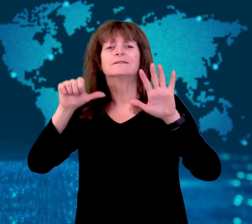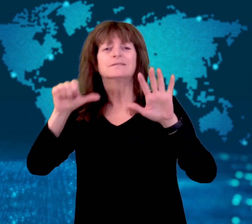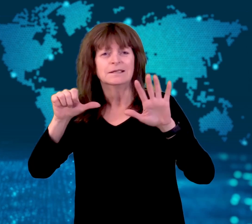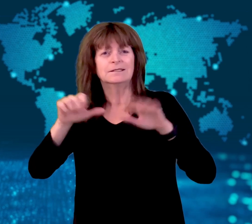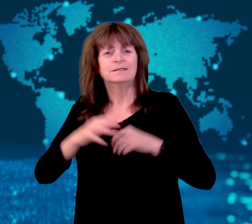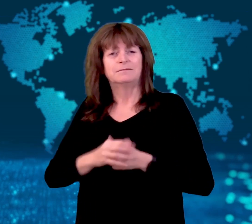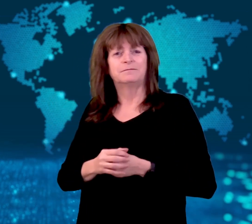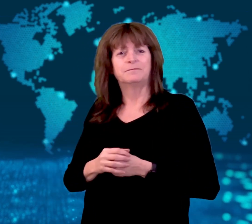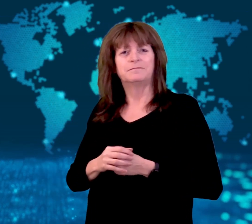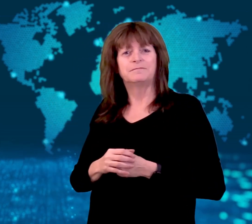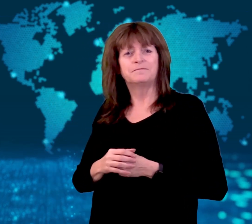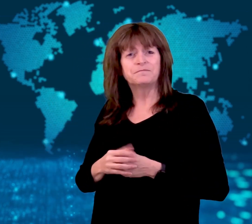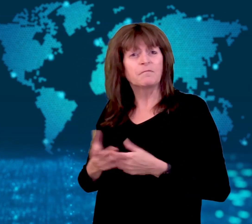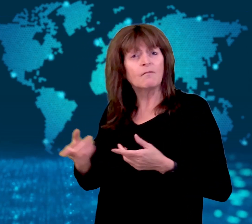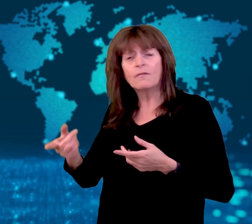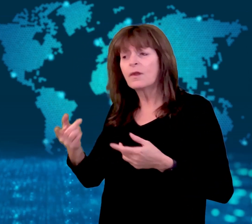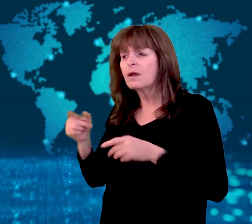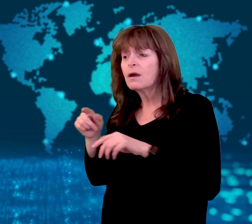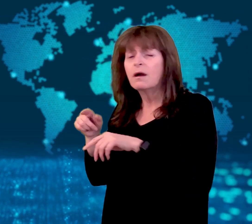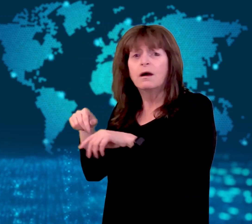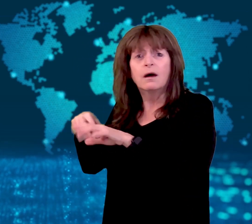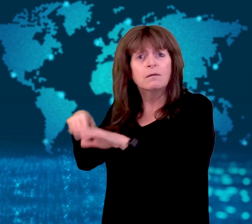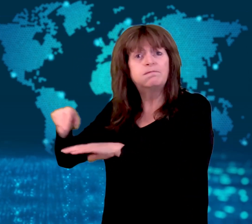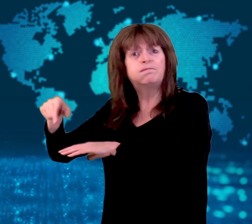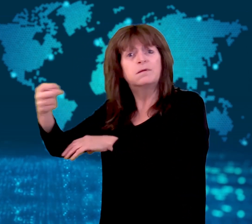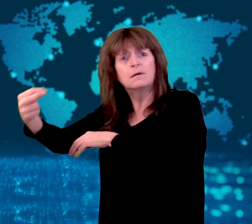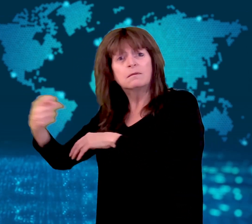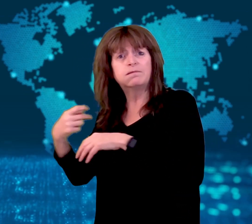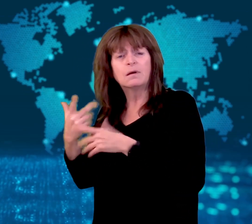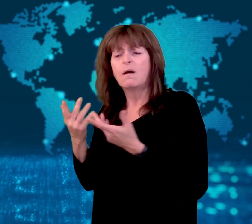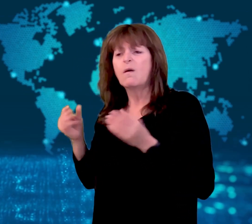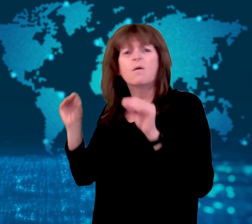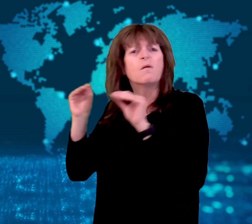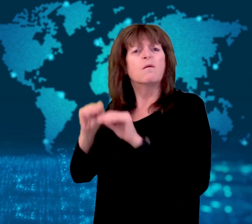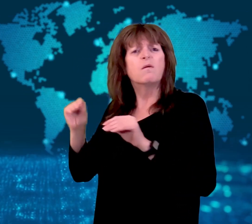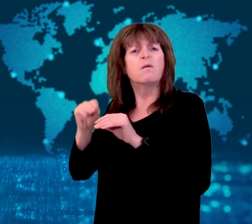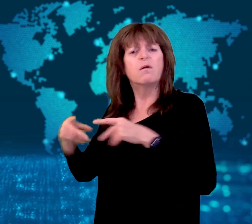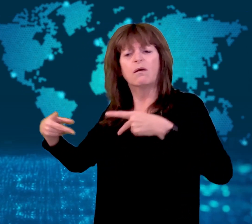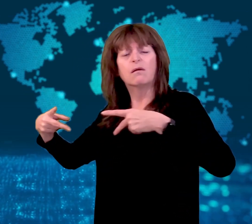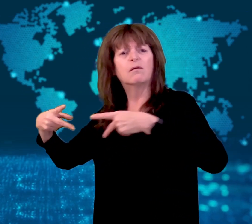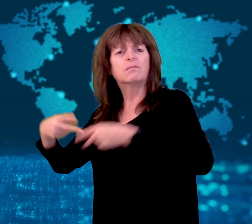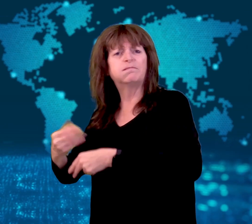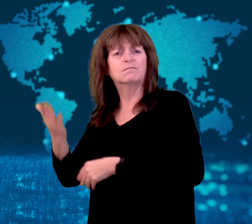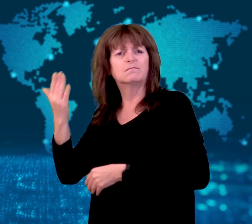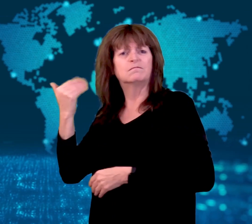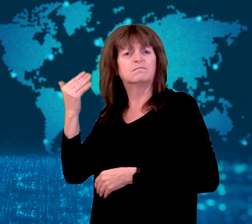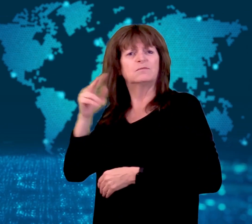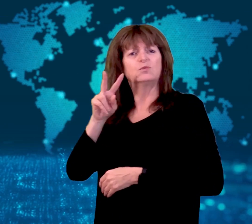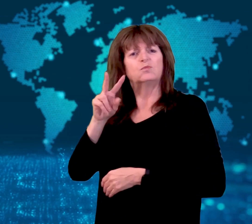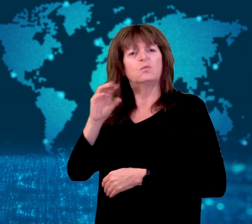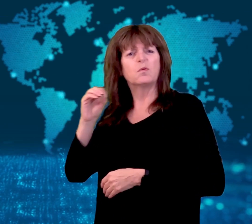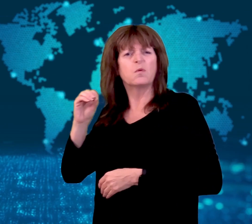It has not been in use since the early 2000s after it became